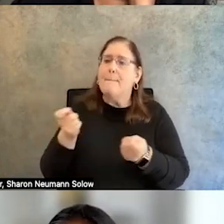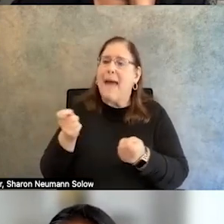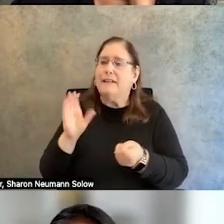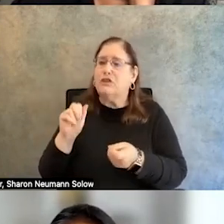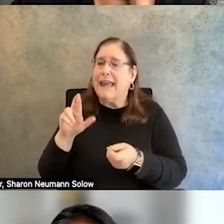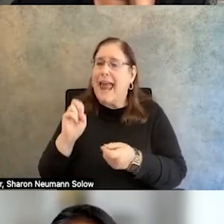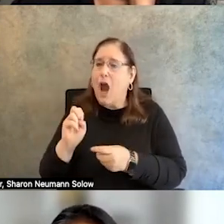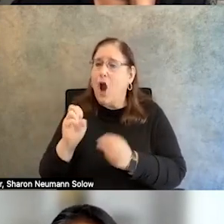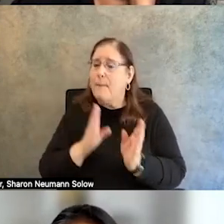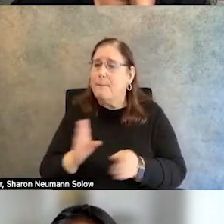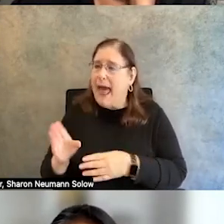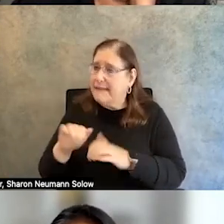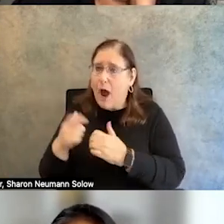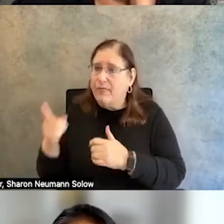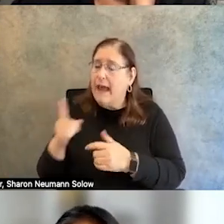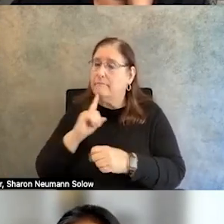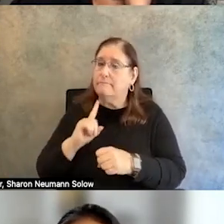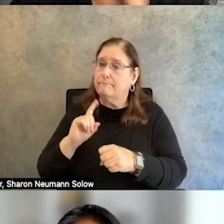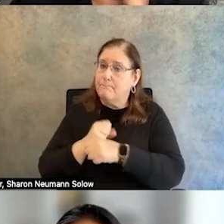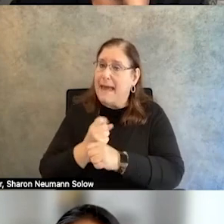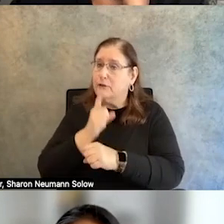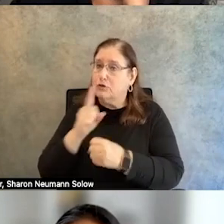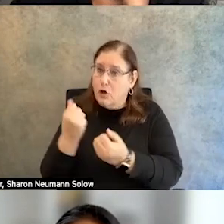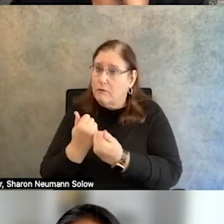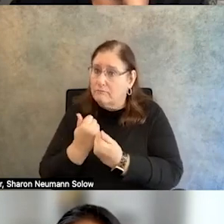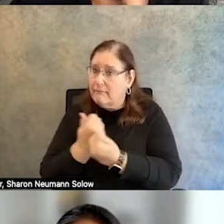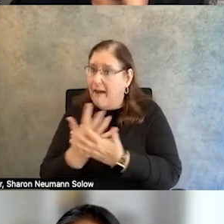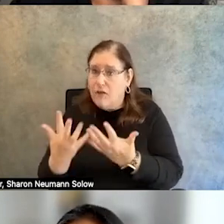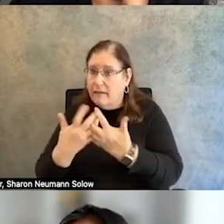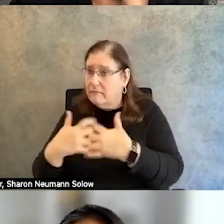that this is occurring, so it is all interesting.